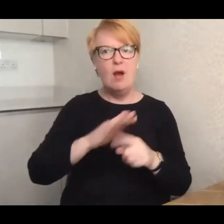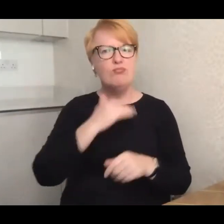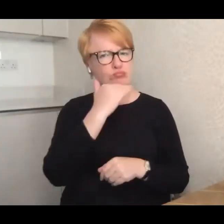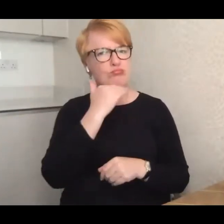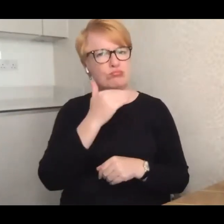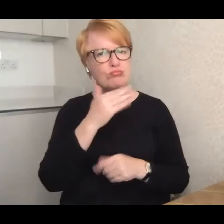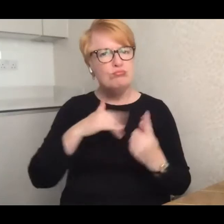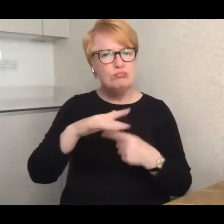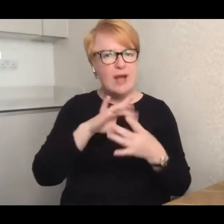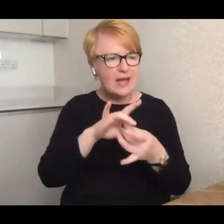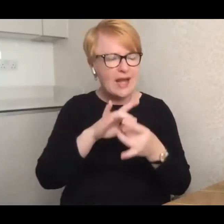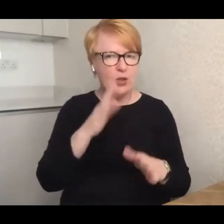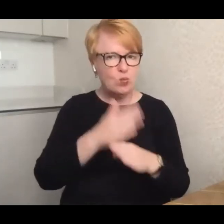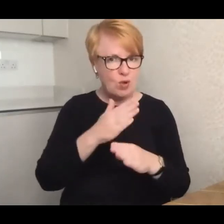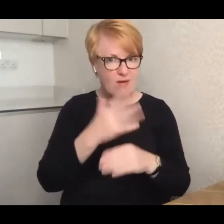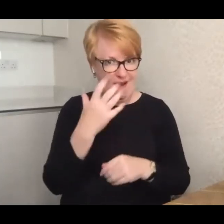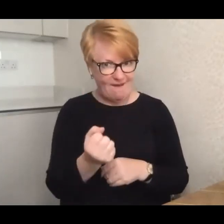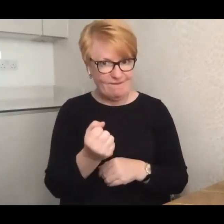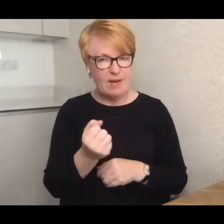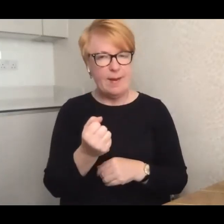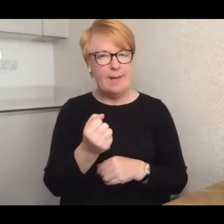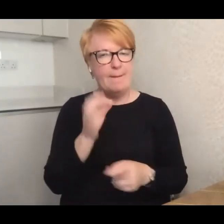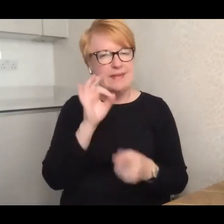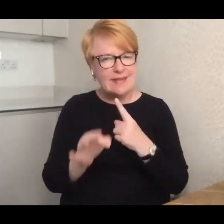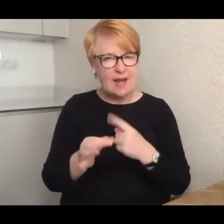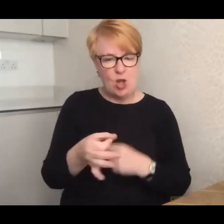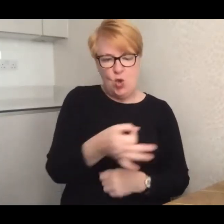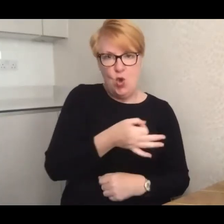particularly in urban development and regeneration programmes,